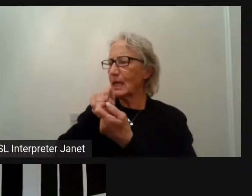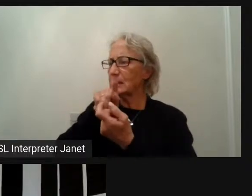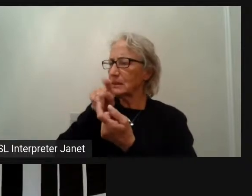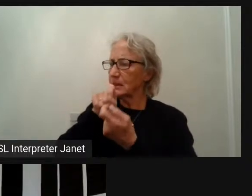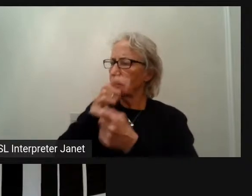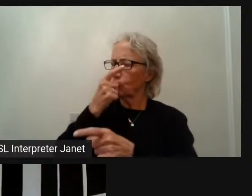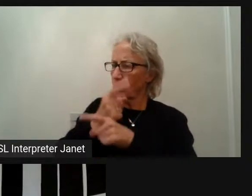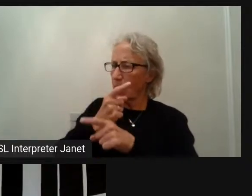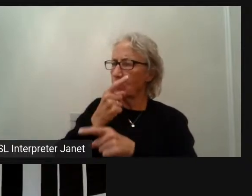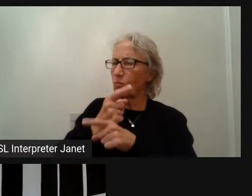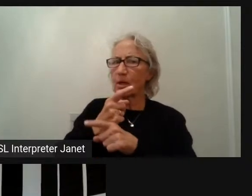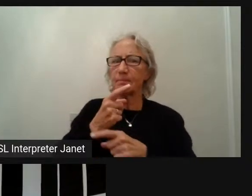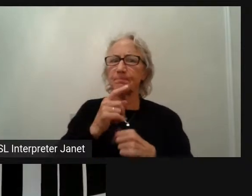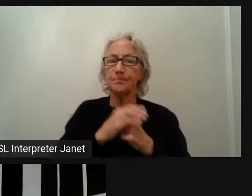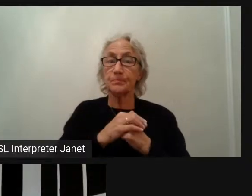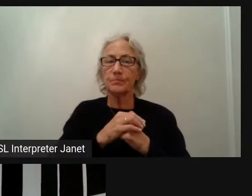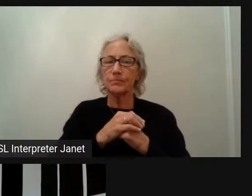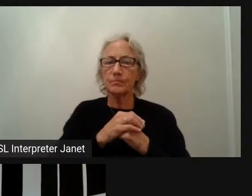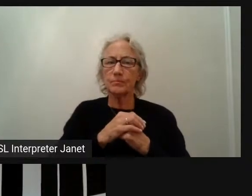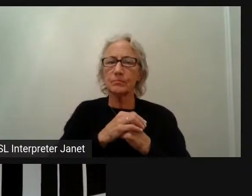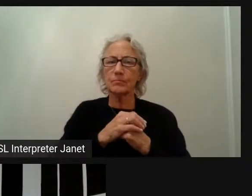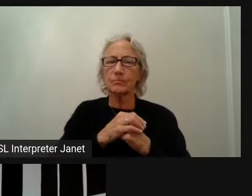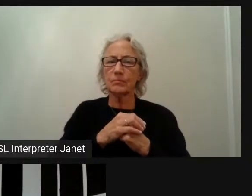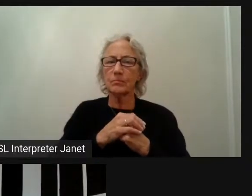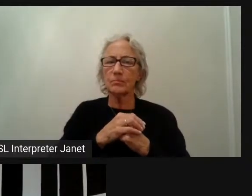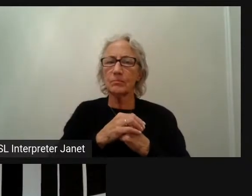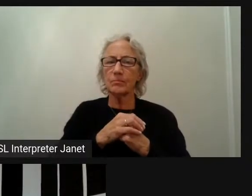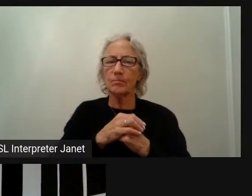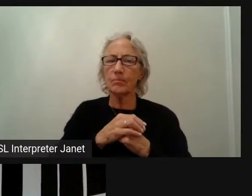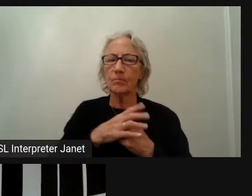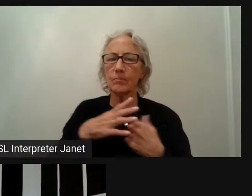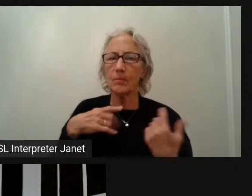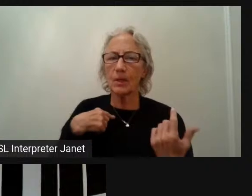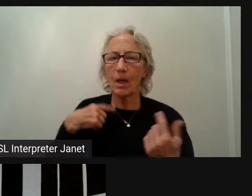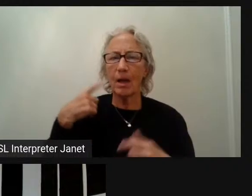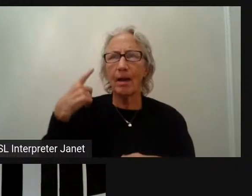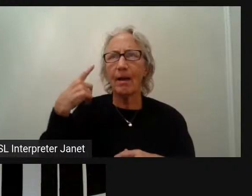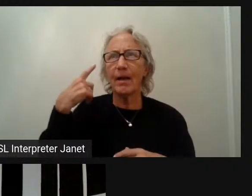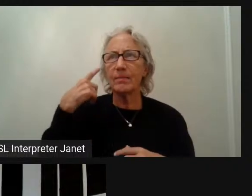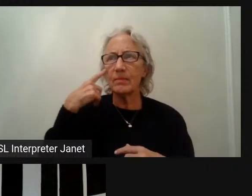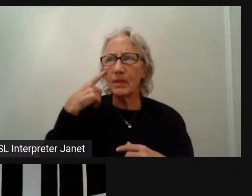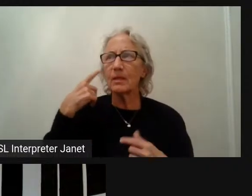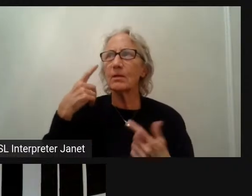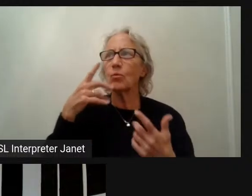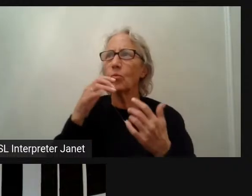fixing certain things. Hopefully it is not 100 for the developer but you know, Maciek Palmowski: Exactly.